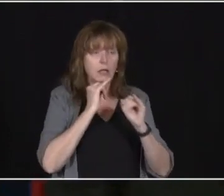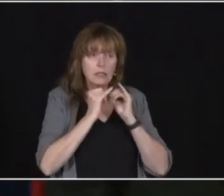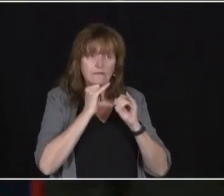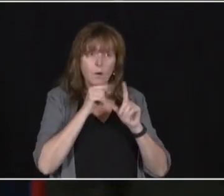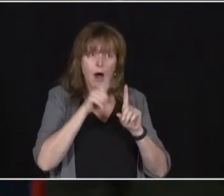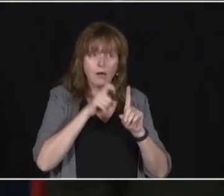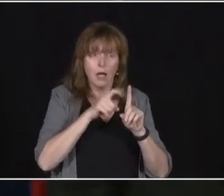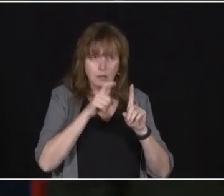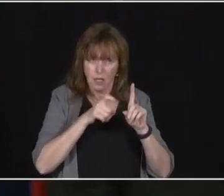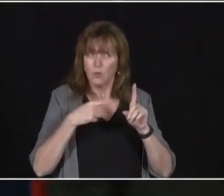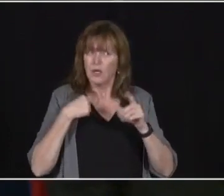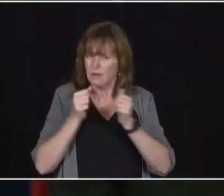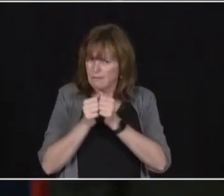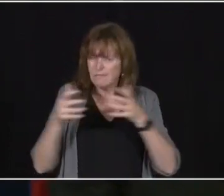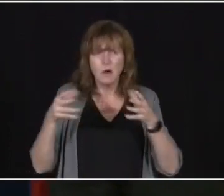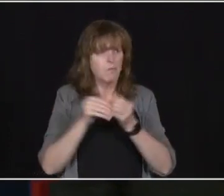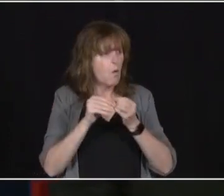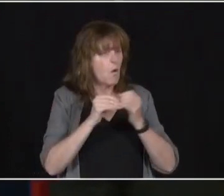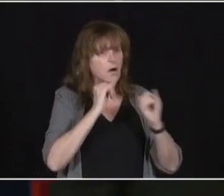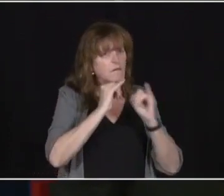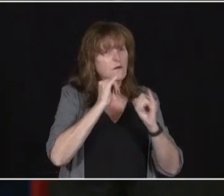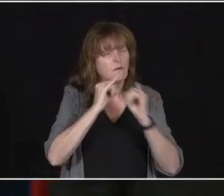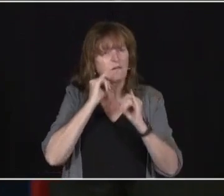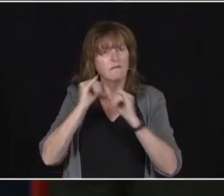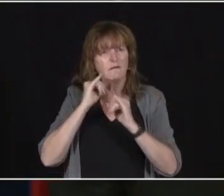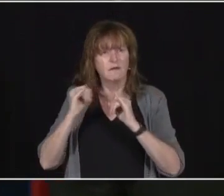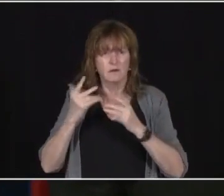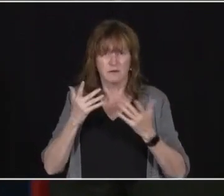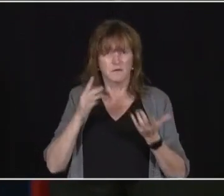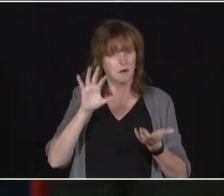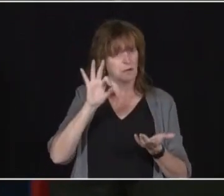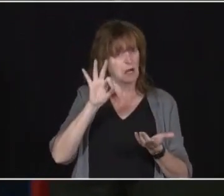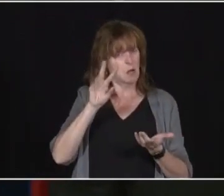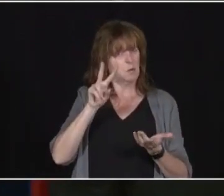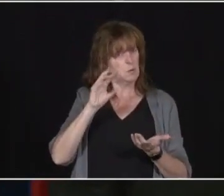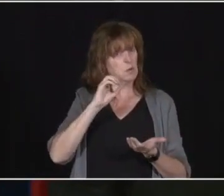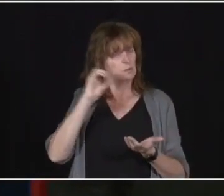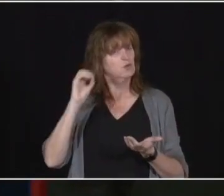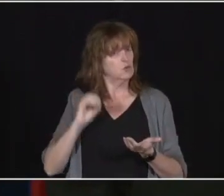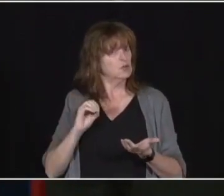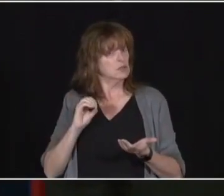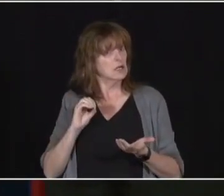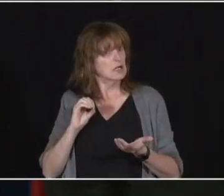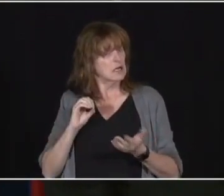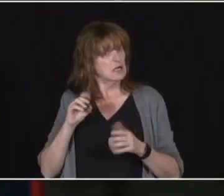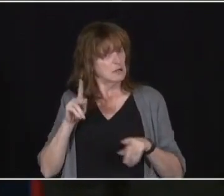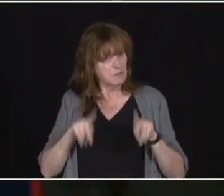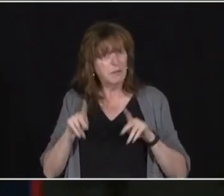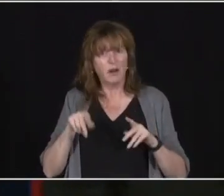over 92% of the people with contact tracing within 24 hours. Is there room to do better?